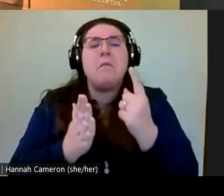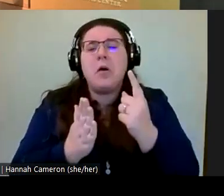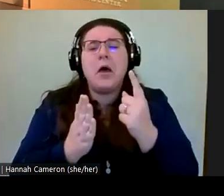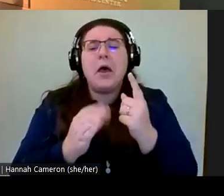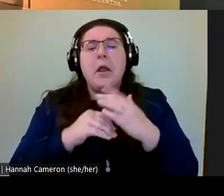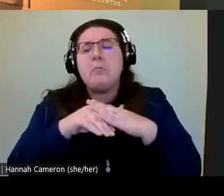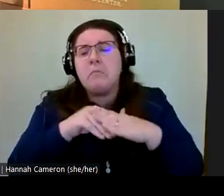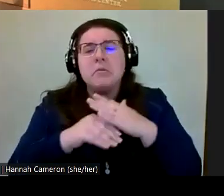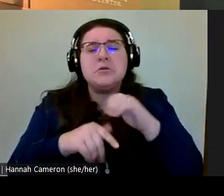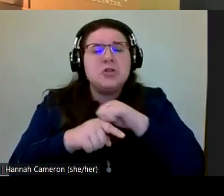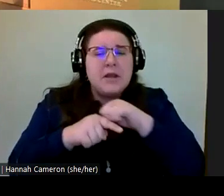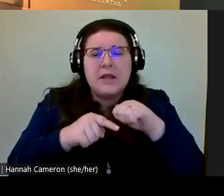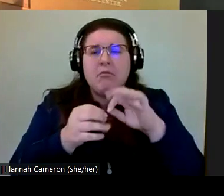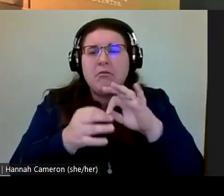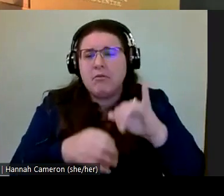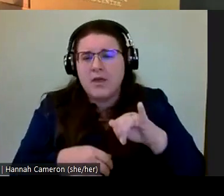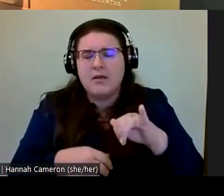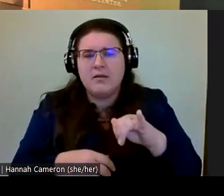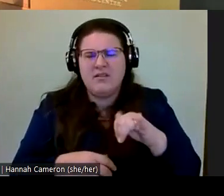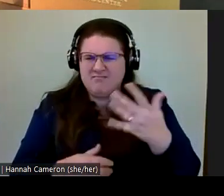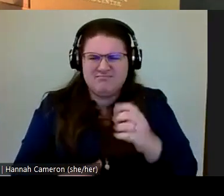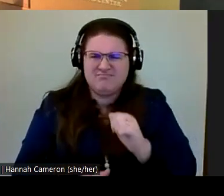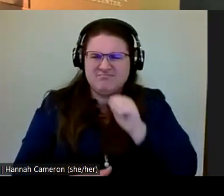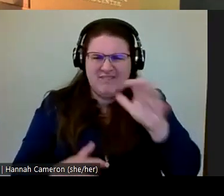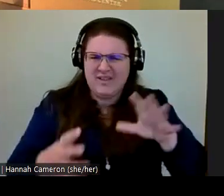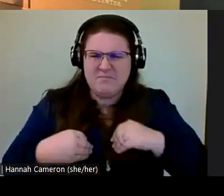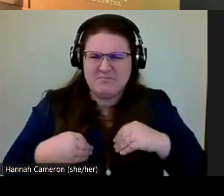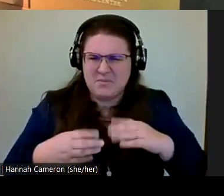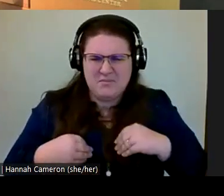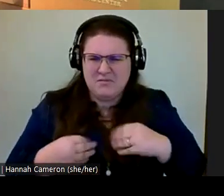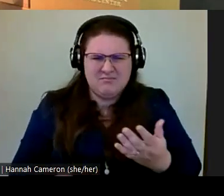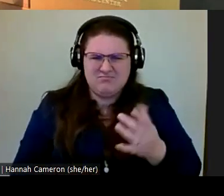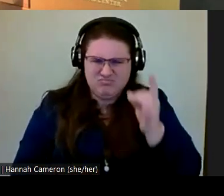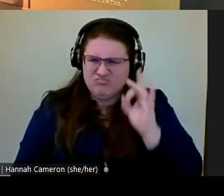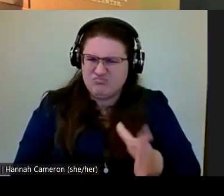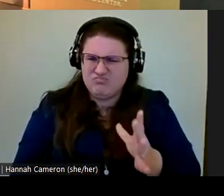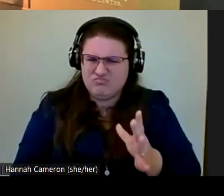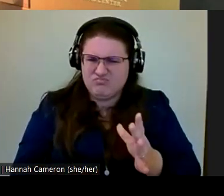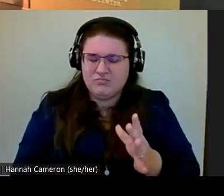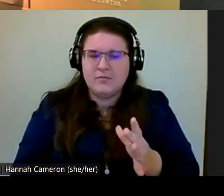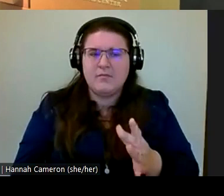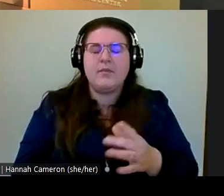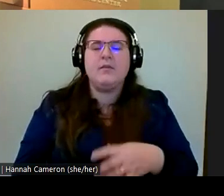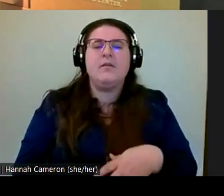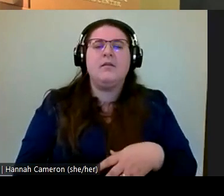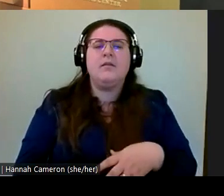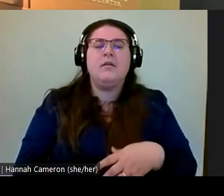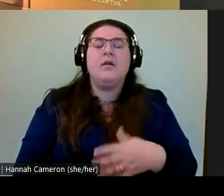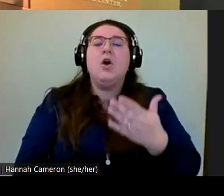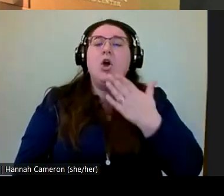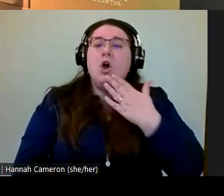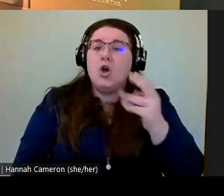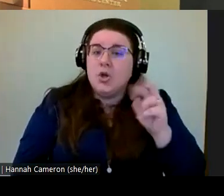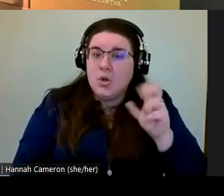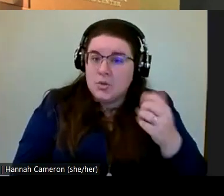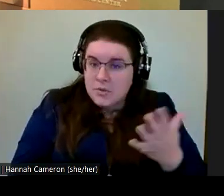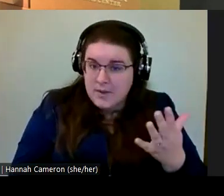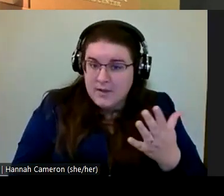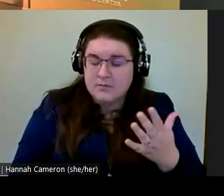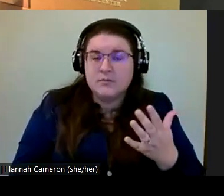we are uh still uh in mental health now the good news is uh 40% of people if they're surveyed say